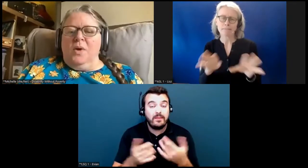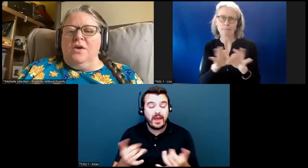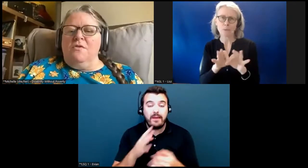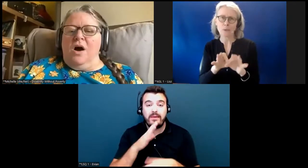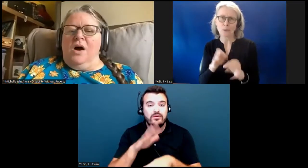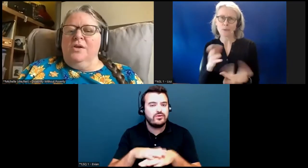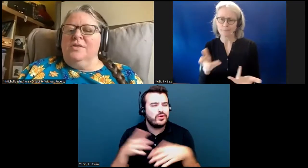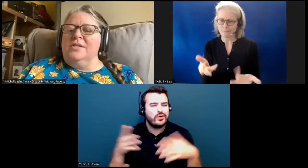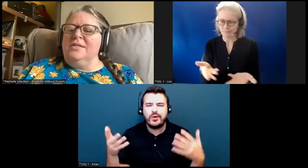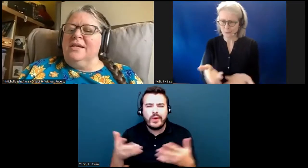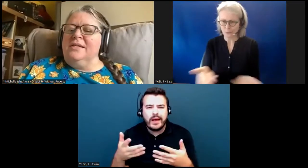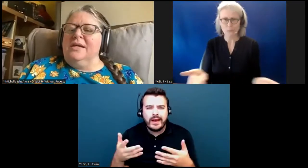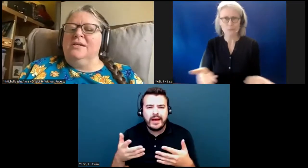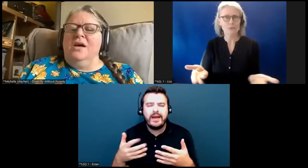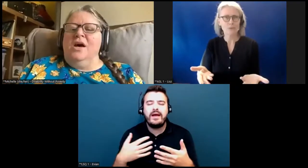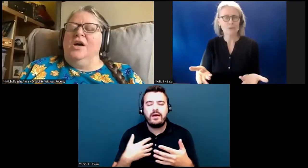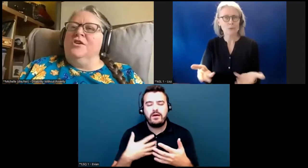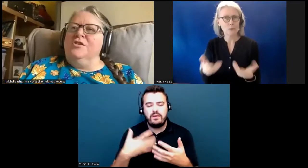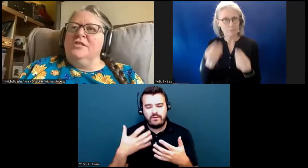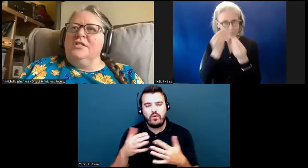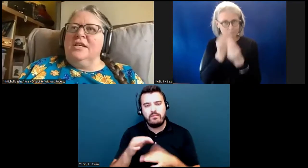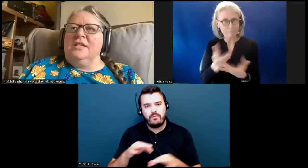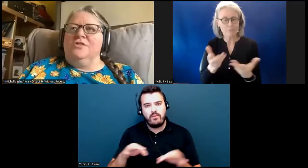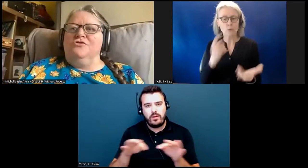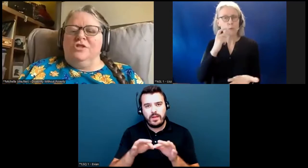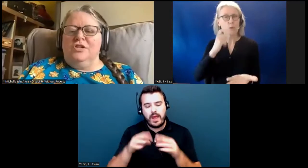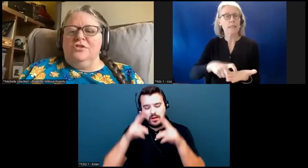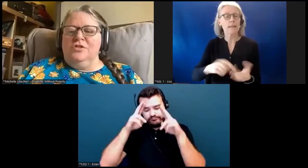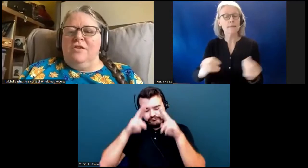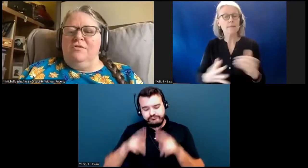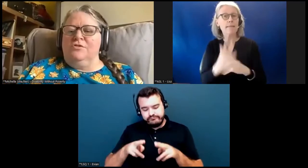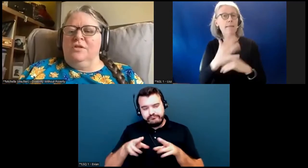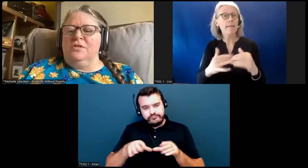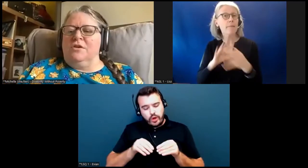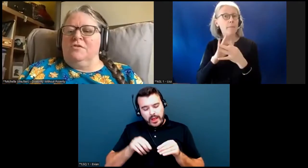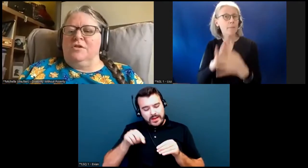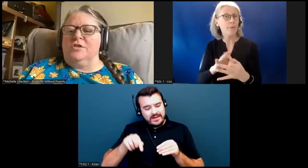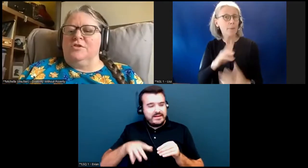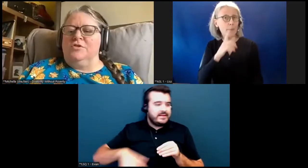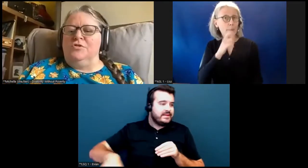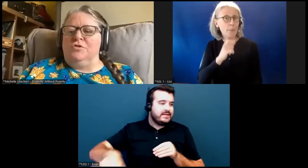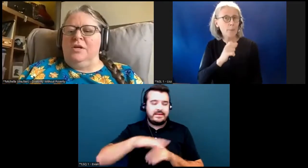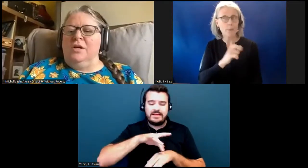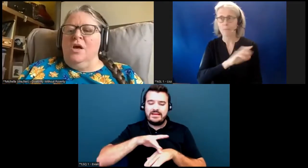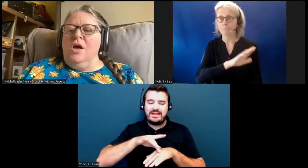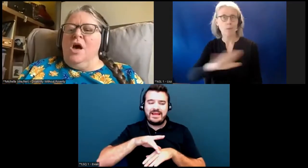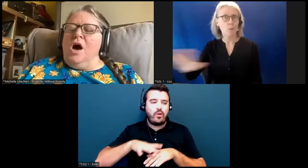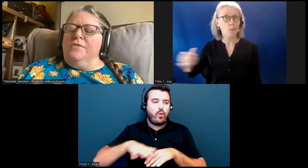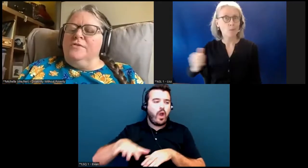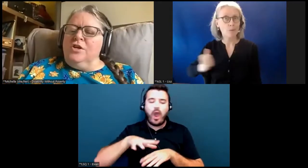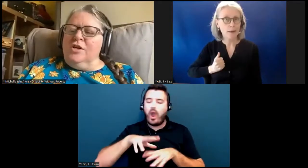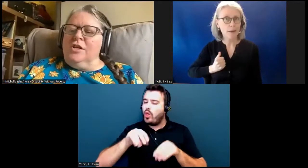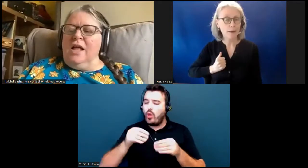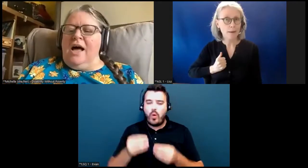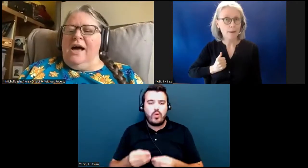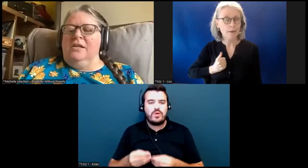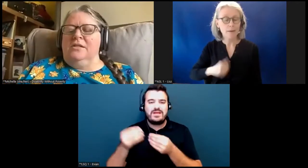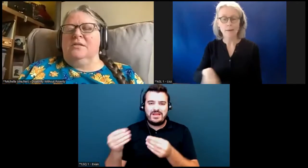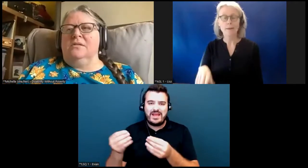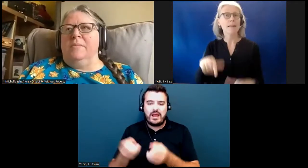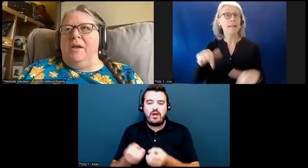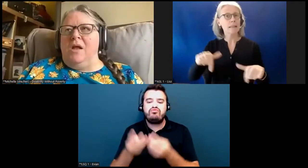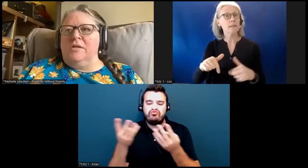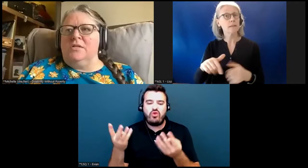ARE ON THE SEEDED AND UNSEED TRADITIONAL TERRITORIES COUNTRY. OF TURTLE ISLAND THAT BELONGING TO